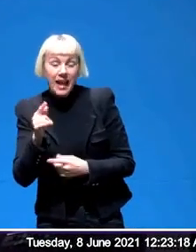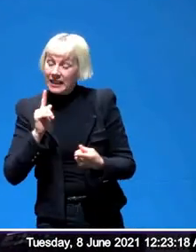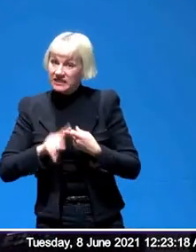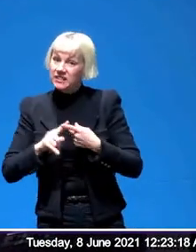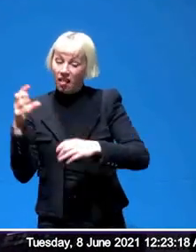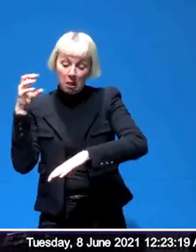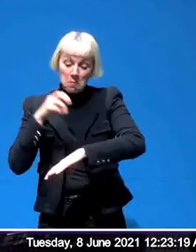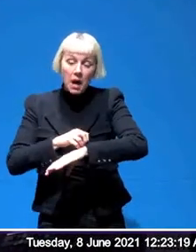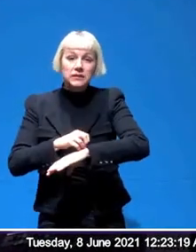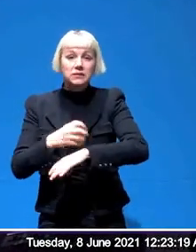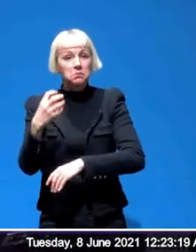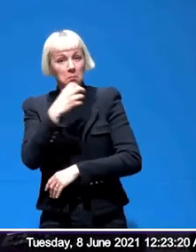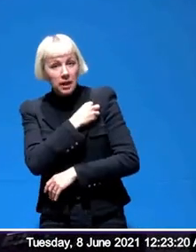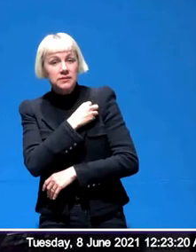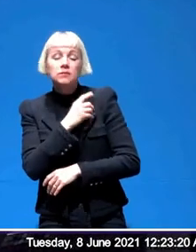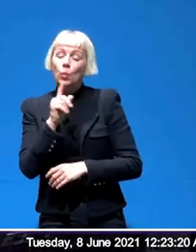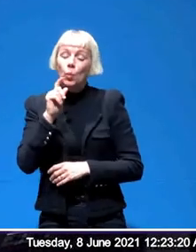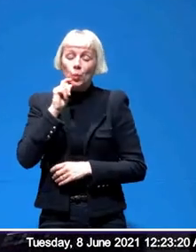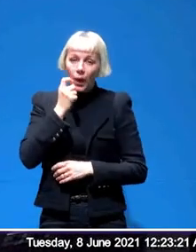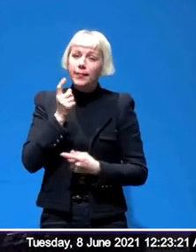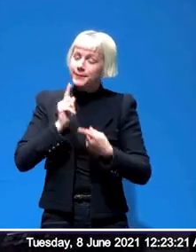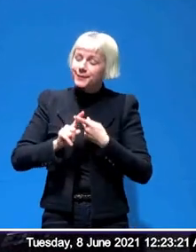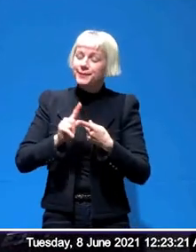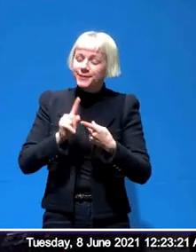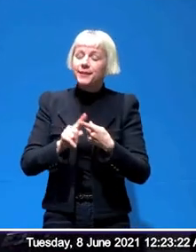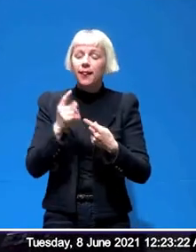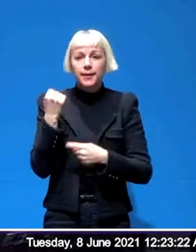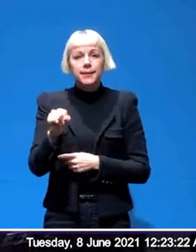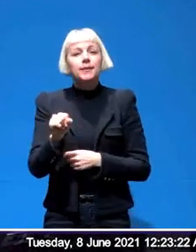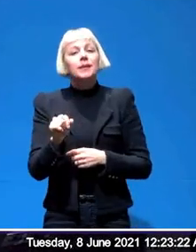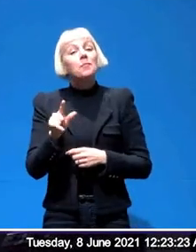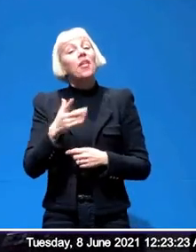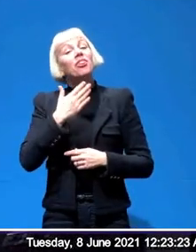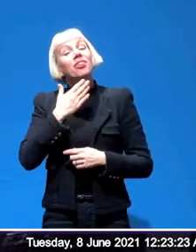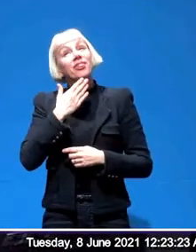But I'm very thankful to say that he doesn't bite me any more.